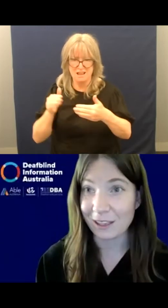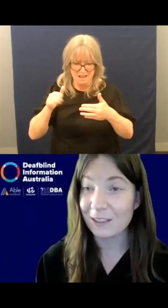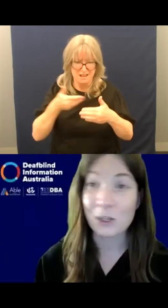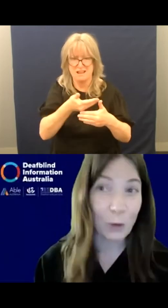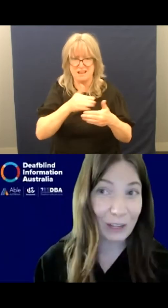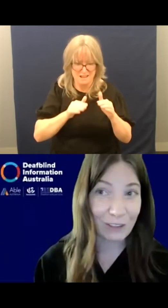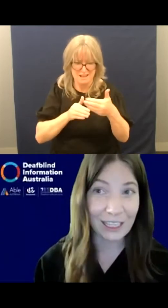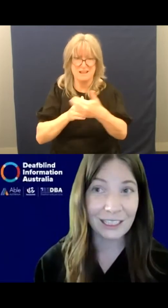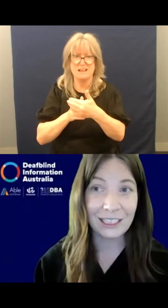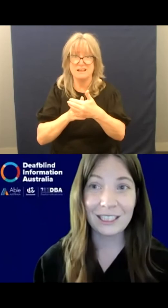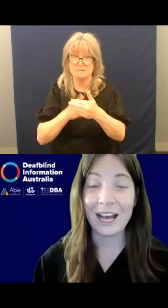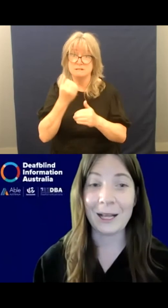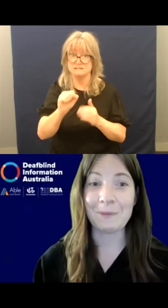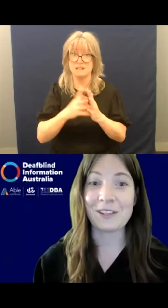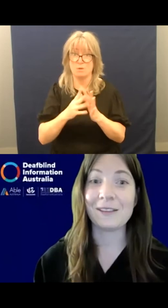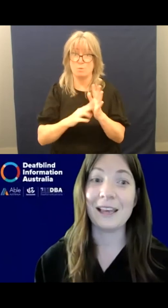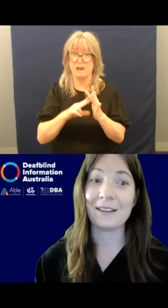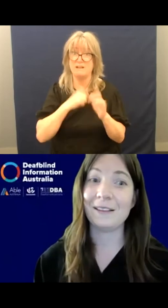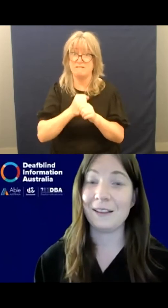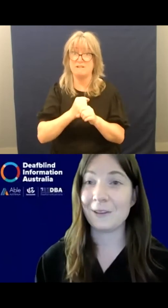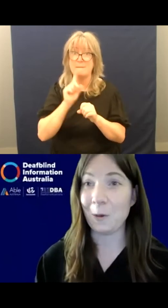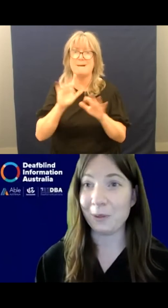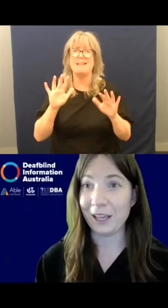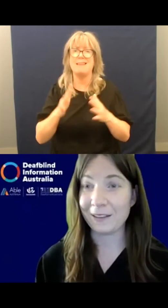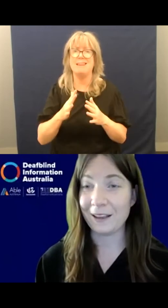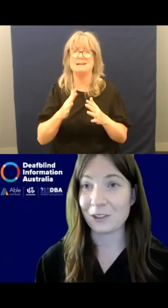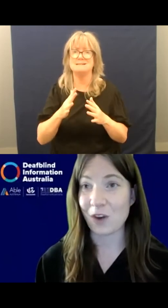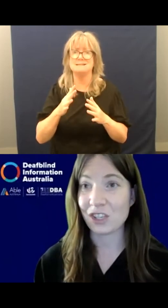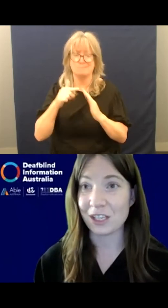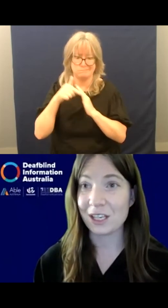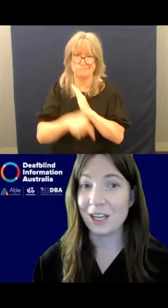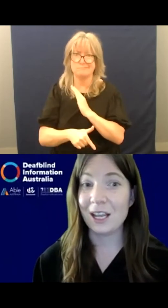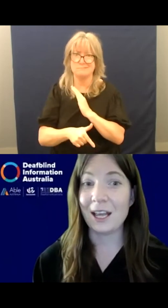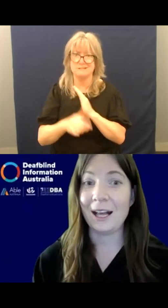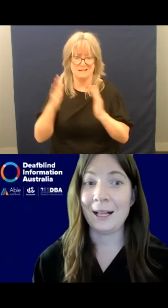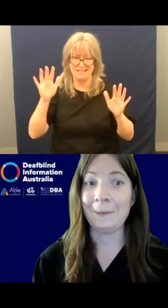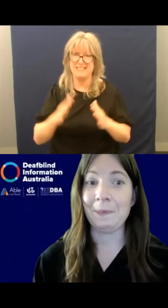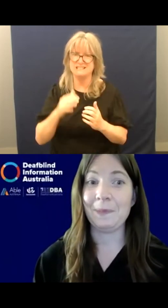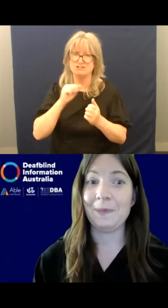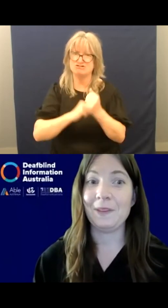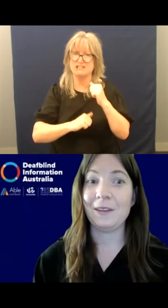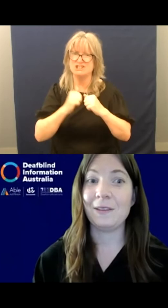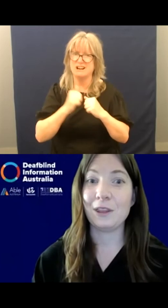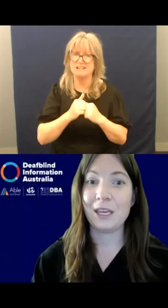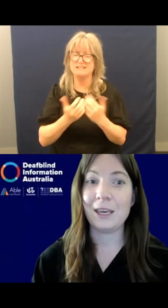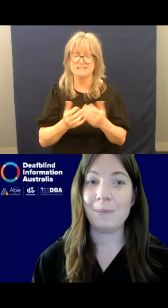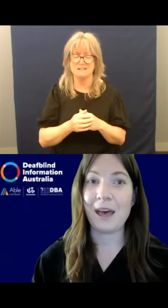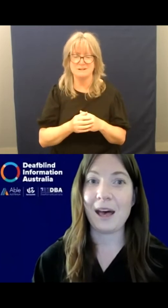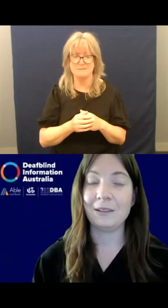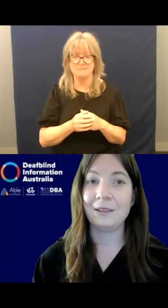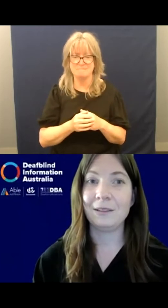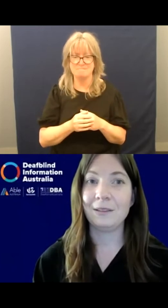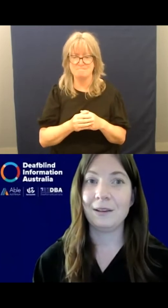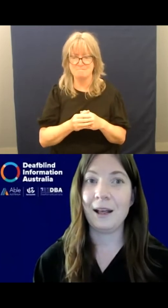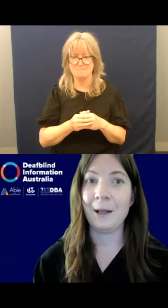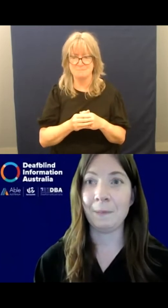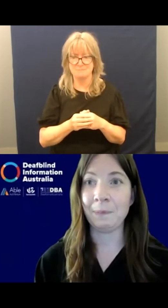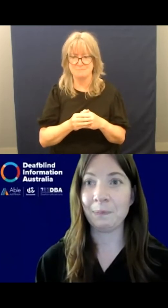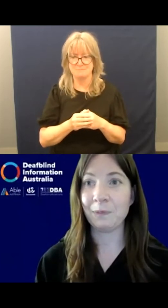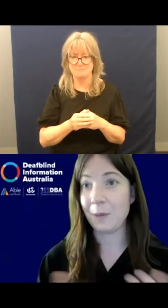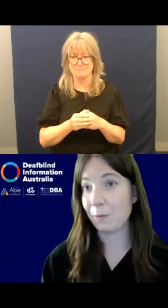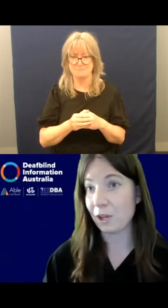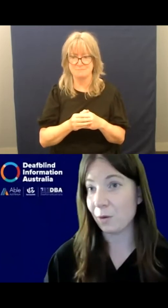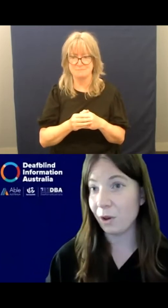Still weaving, just less complex and structured. So thinking about the people that you're working